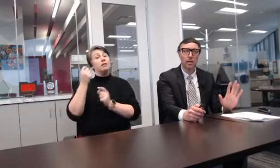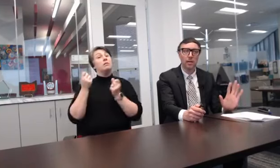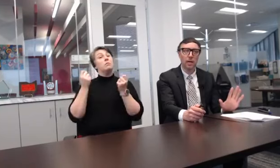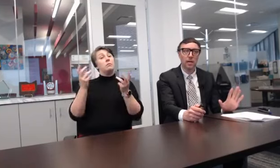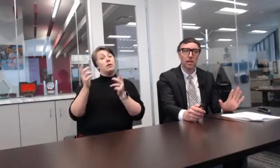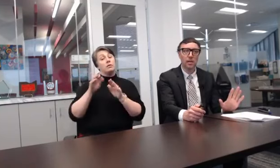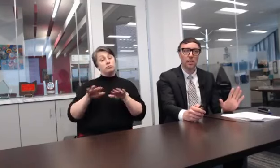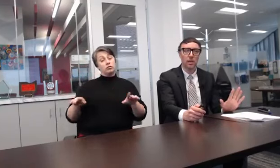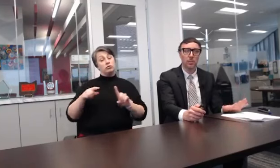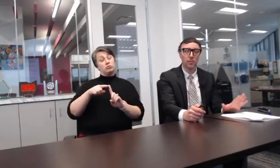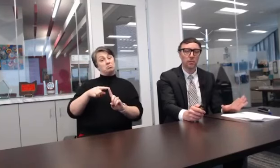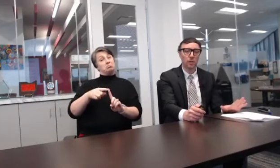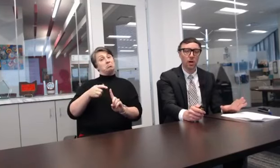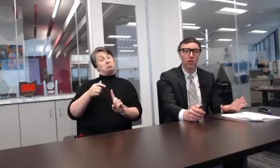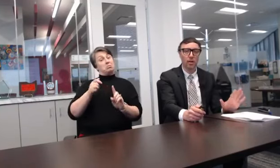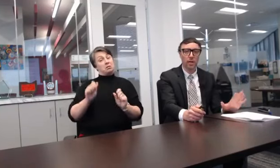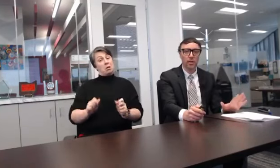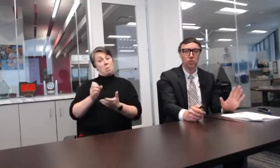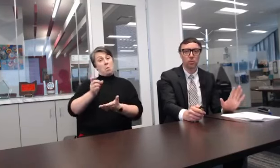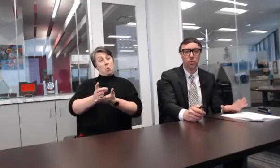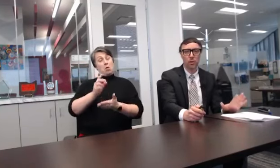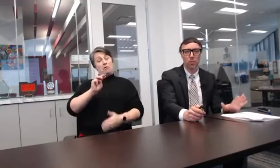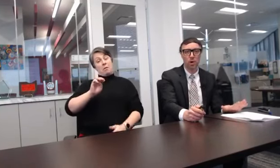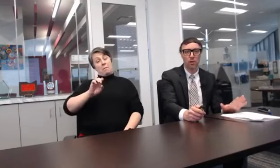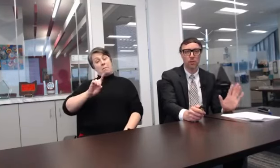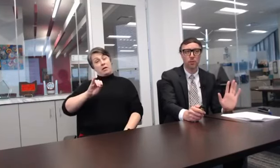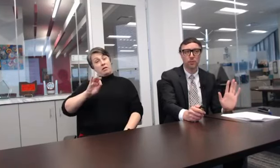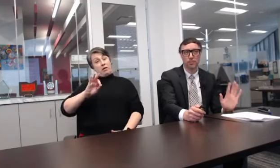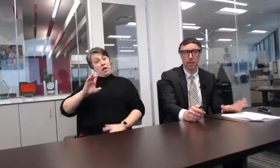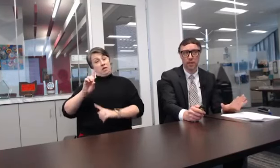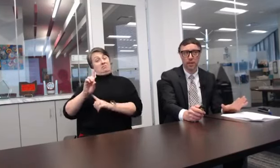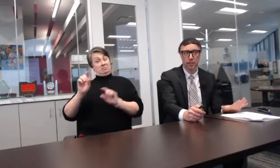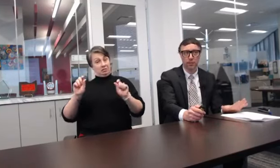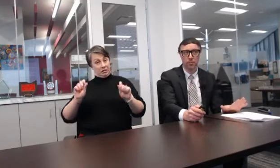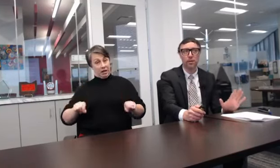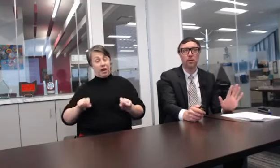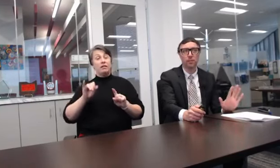and any person under age 21 who is Medicaid eligible